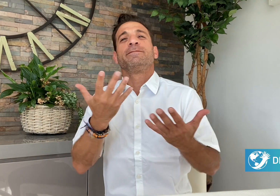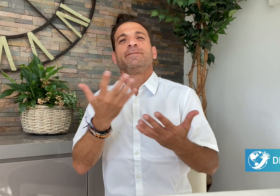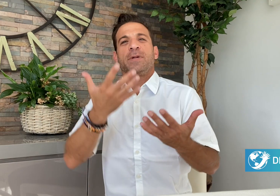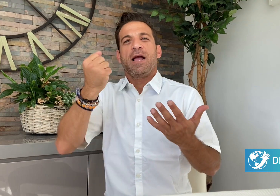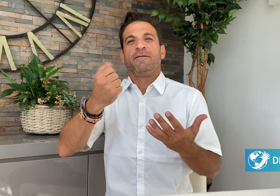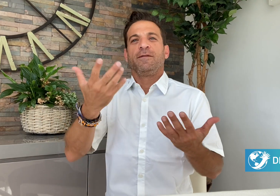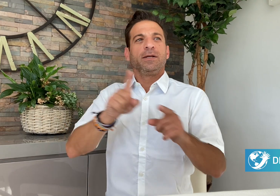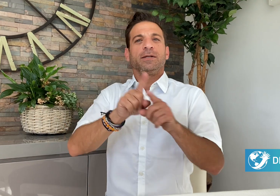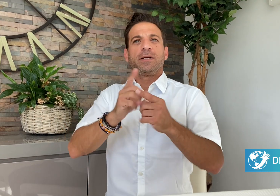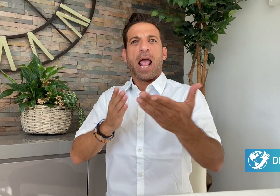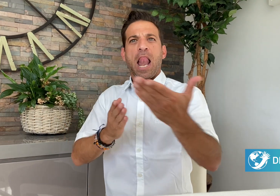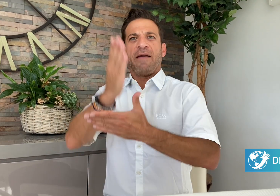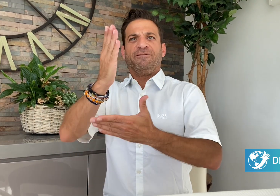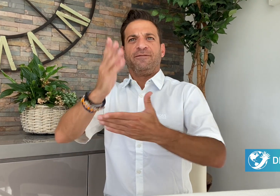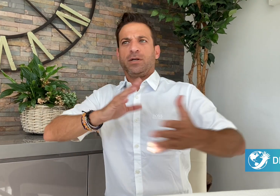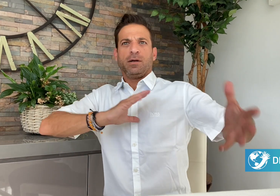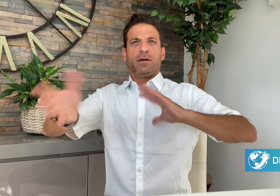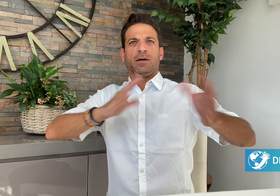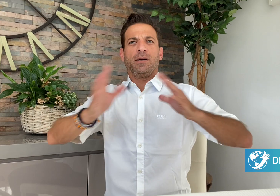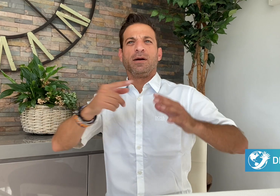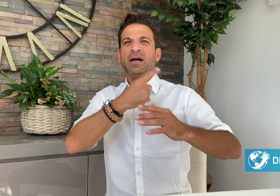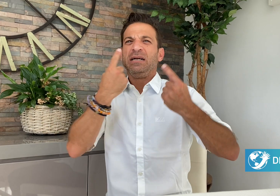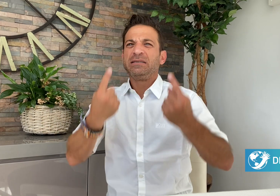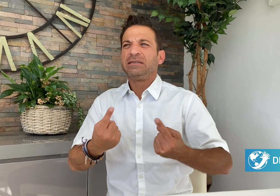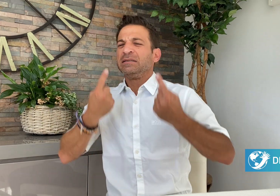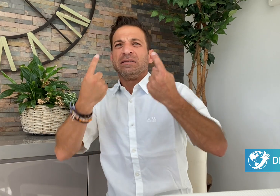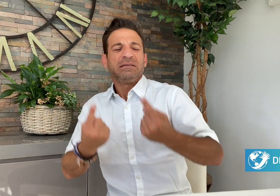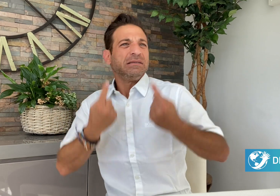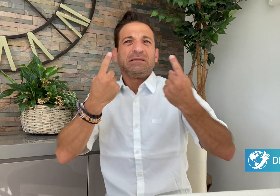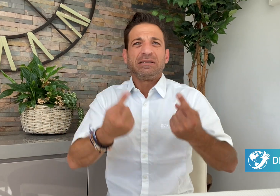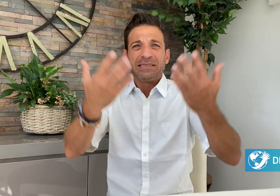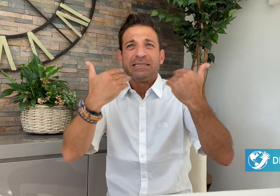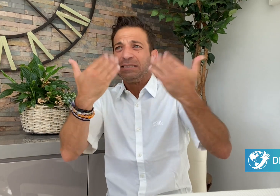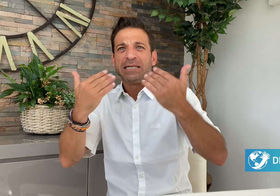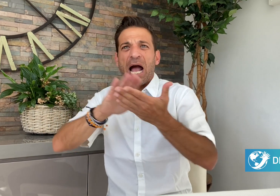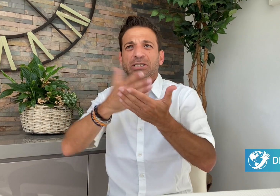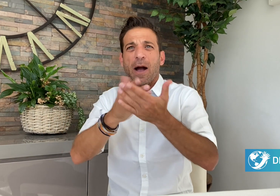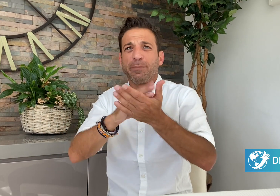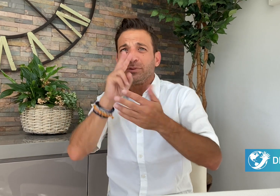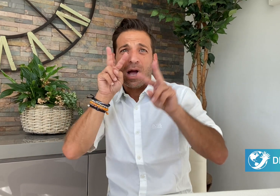A downside of having a third-party organization provide interpretation